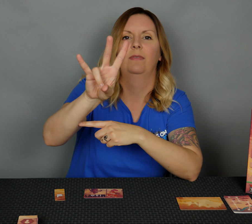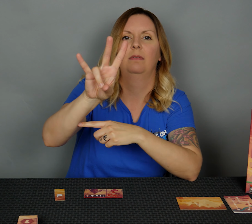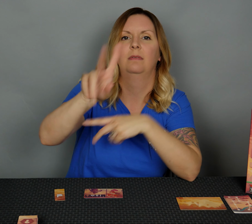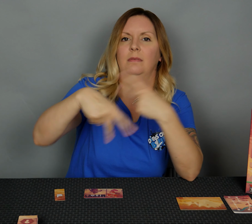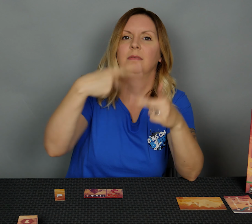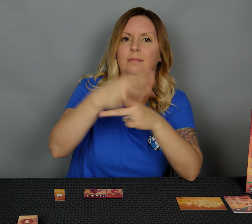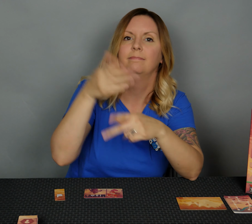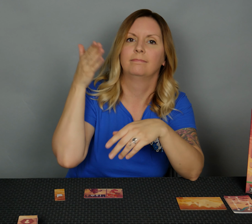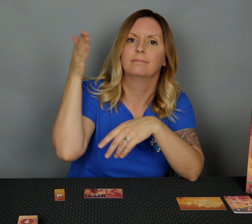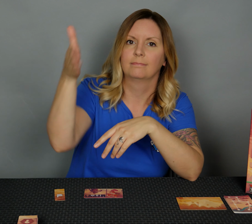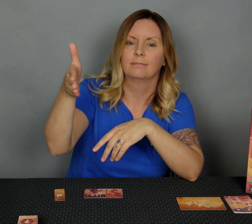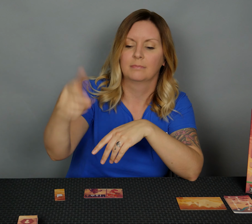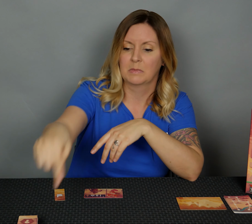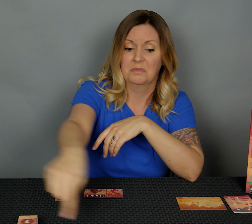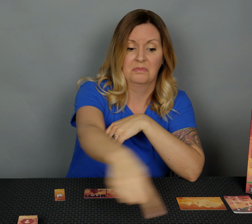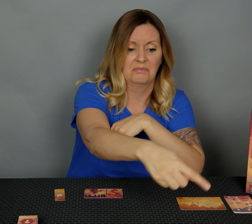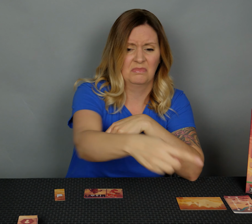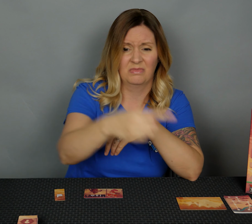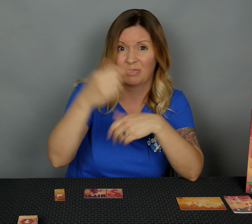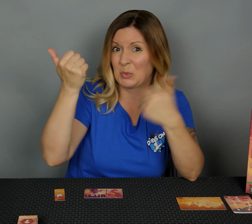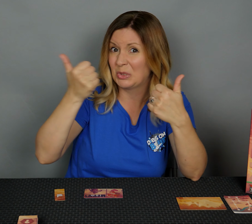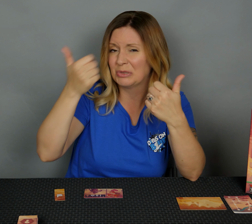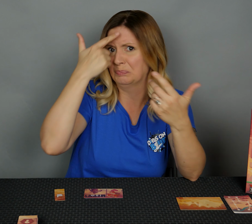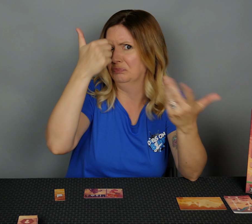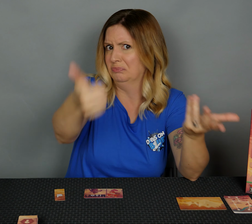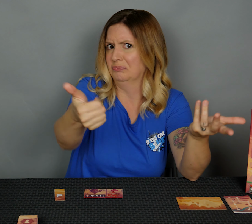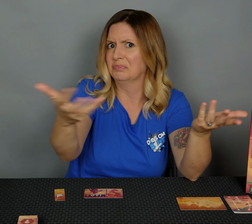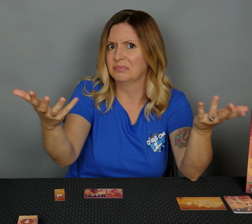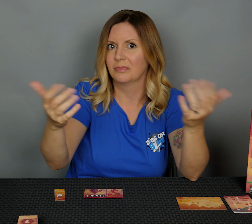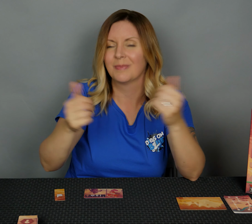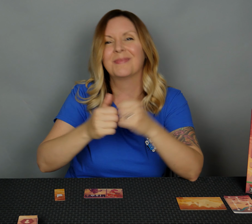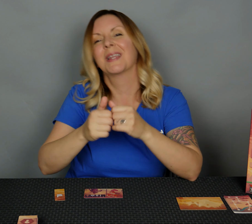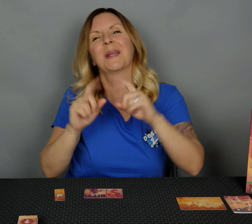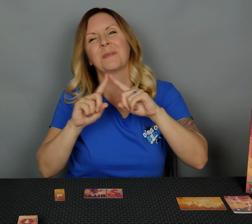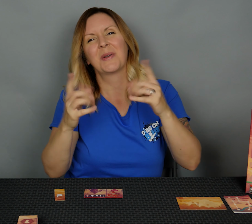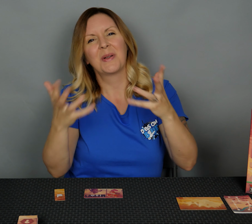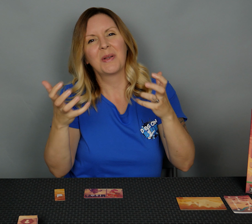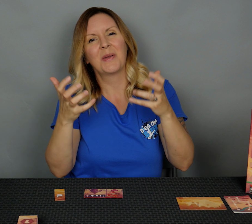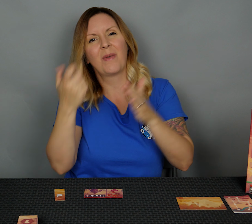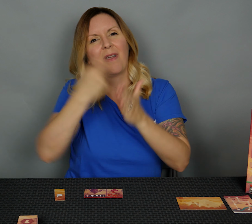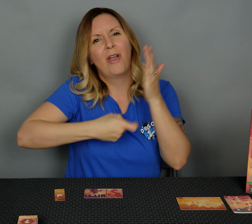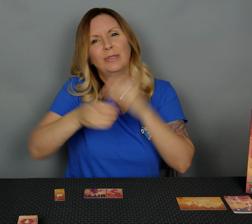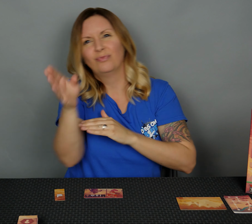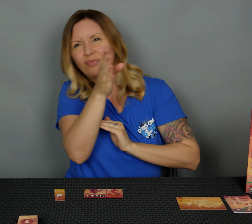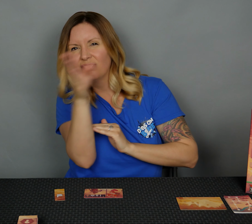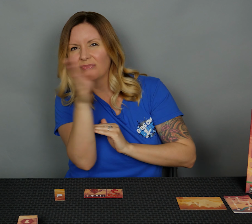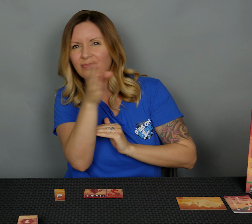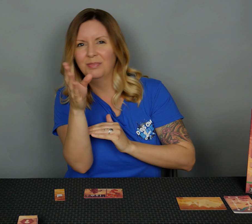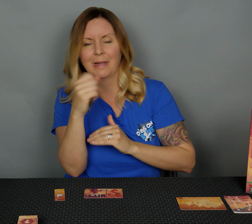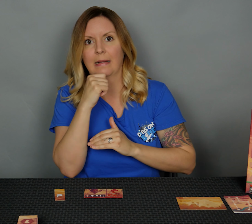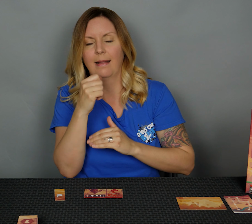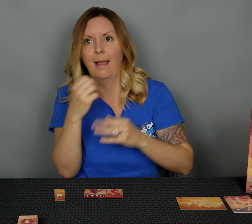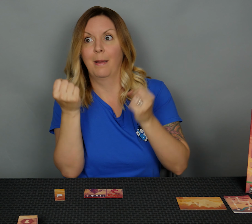Which ones you use are entirely up to you, but you want a nice range of costs.